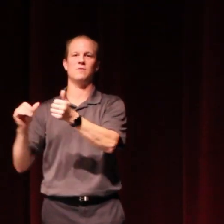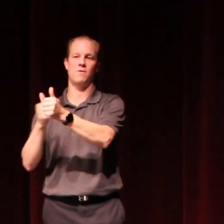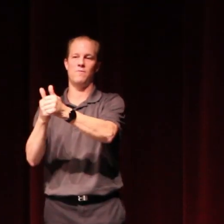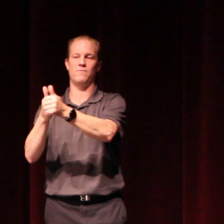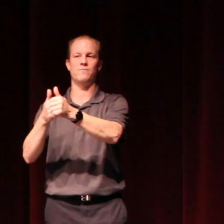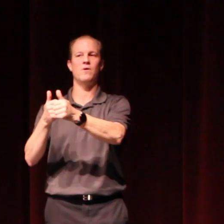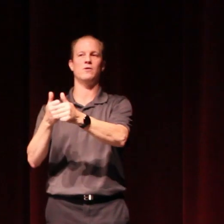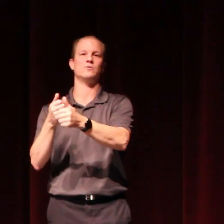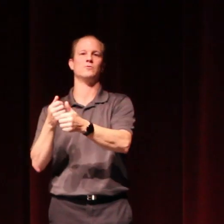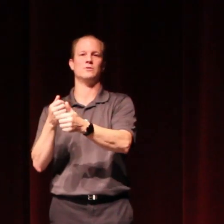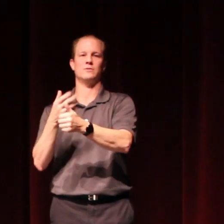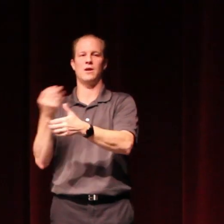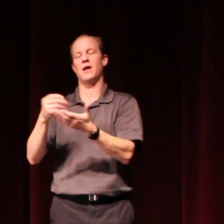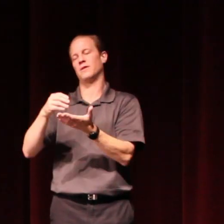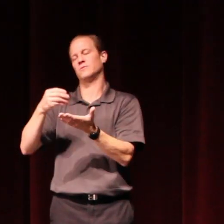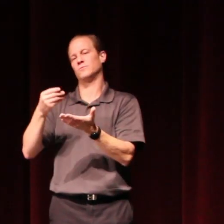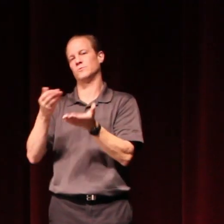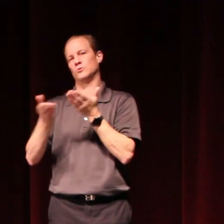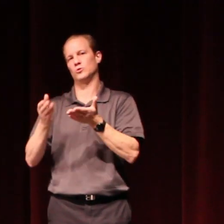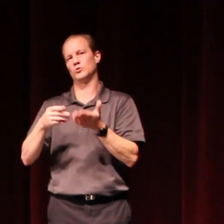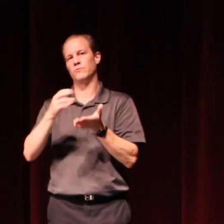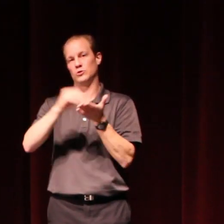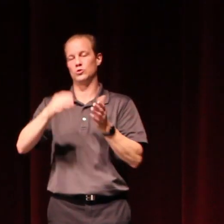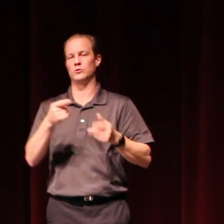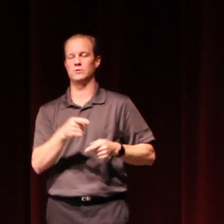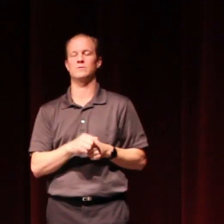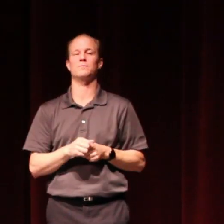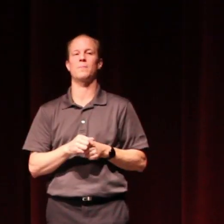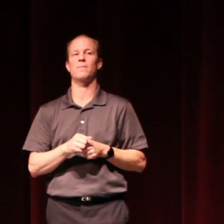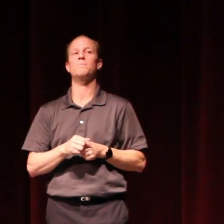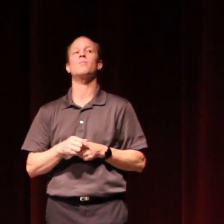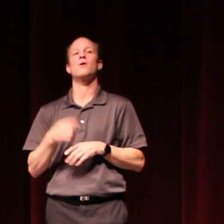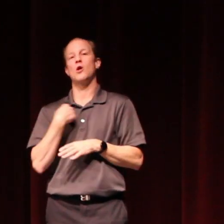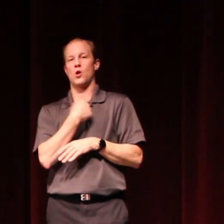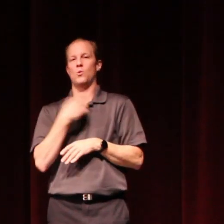operate under specific rules and procedures that enable them to govern the institution